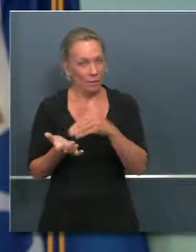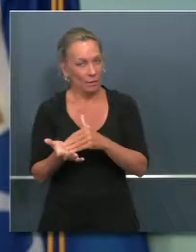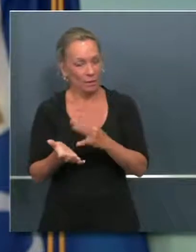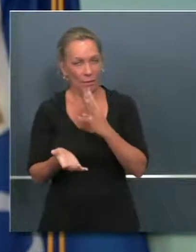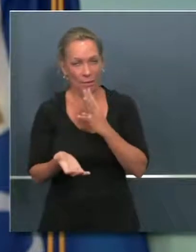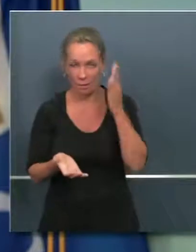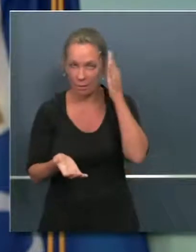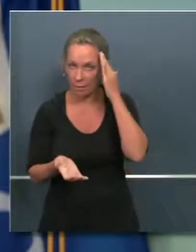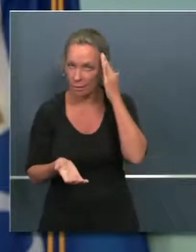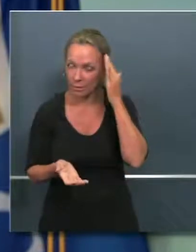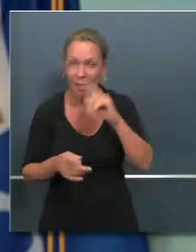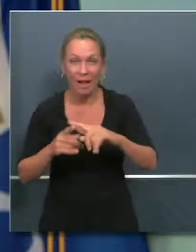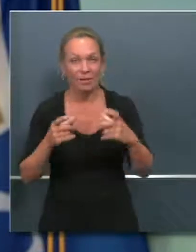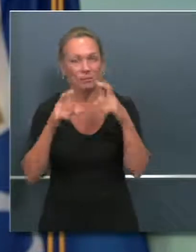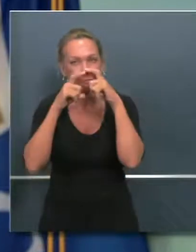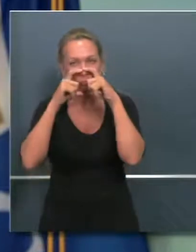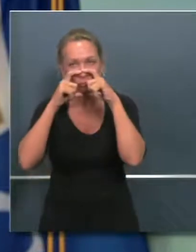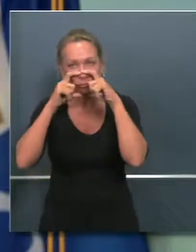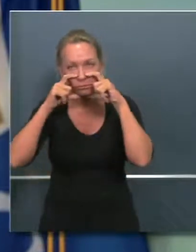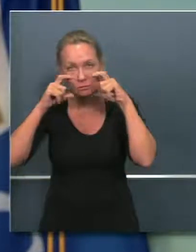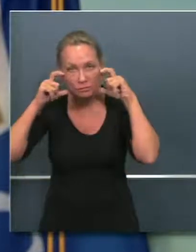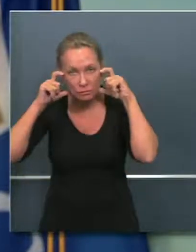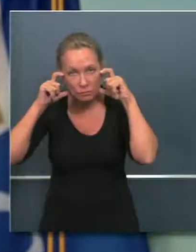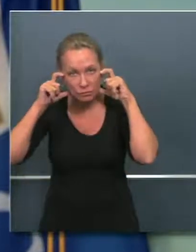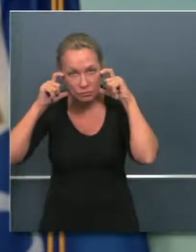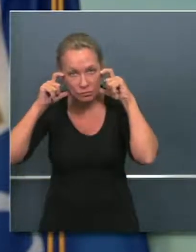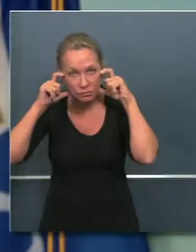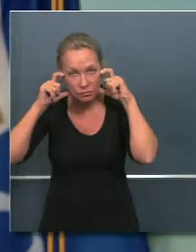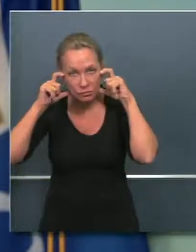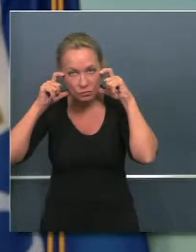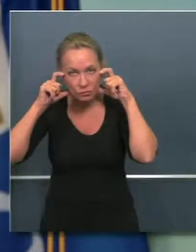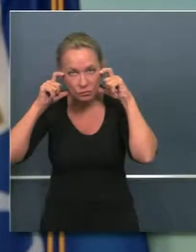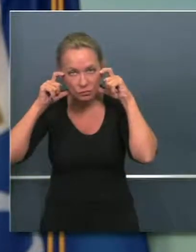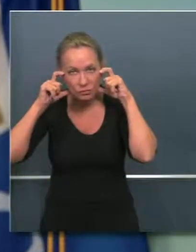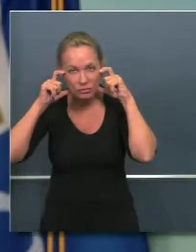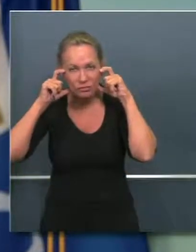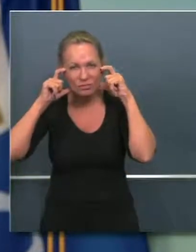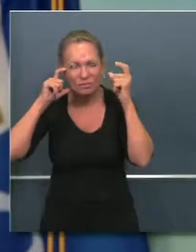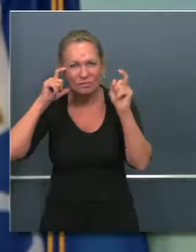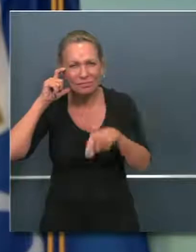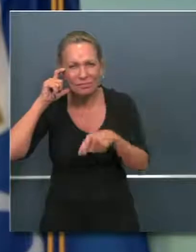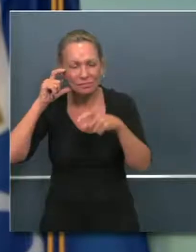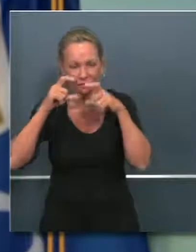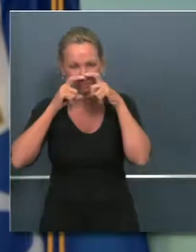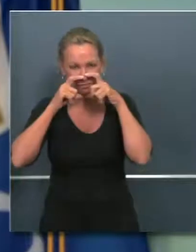incumbent upon all of us to take advantage of this non pharmaceutical intervention that can truly